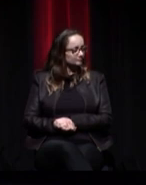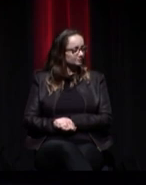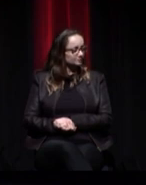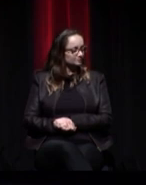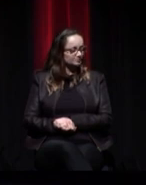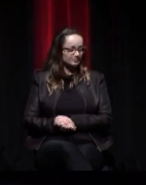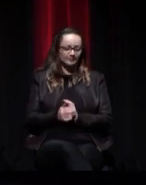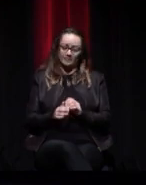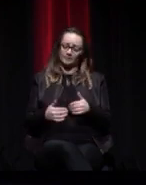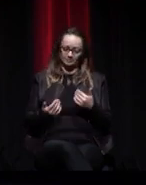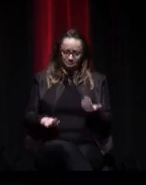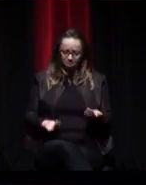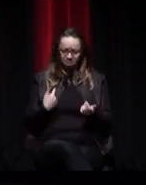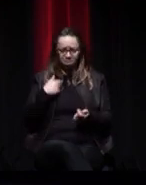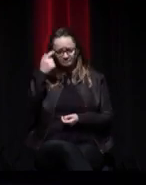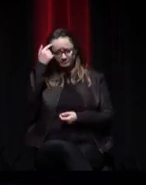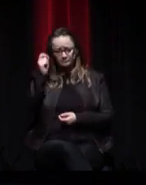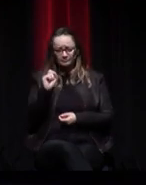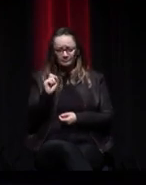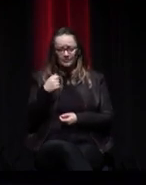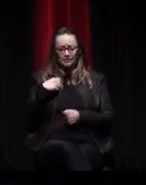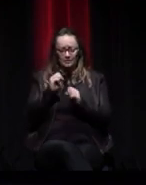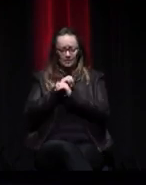I think it gets very clear